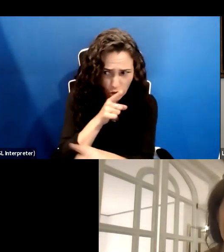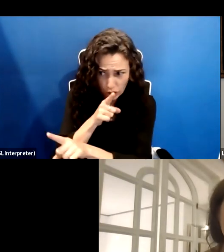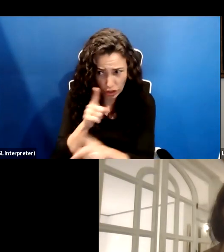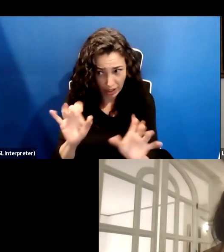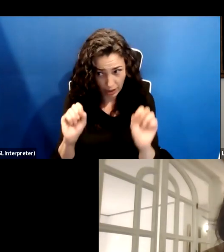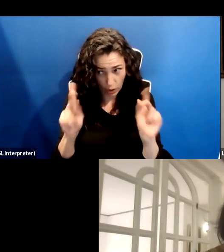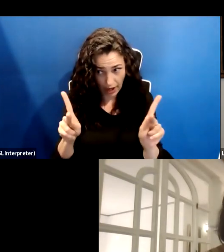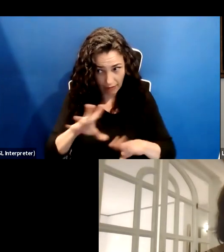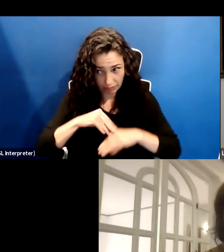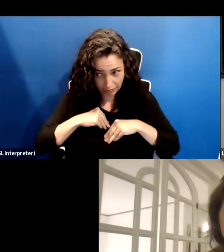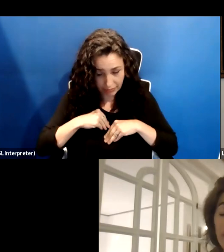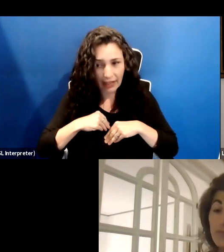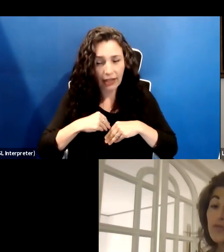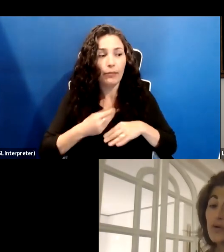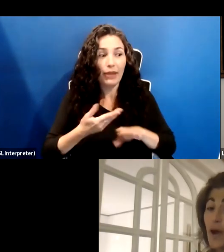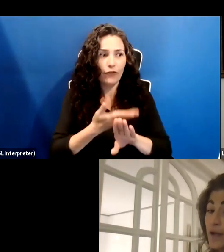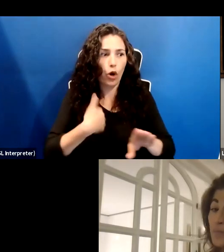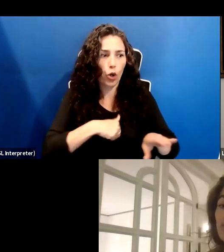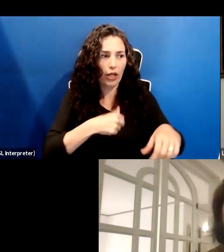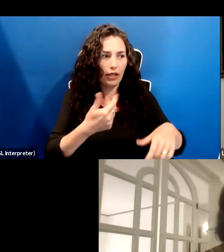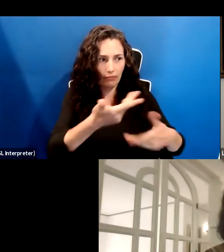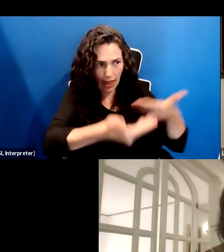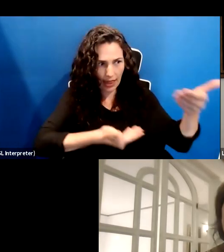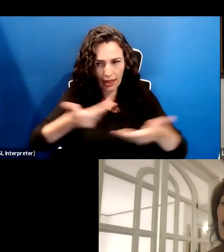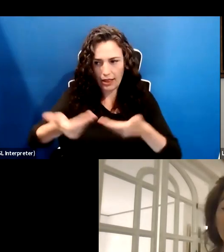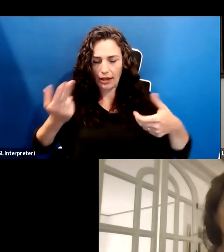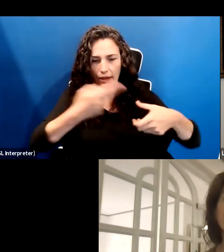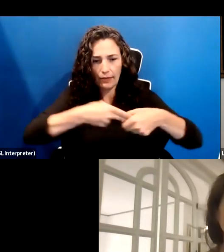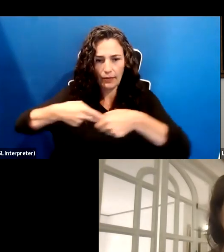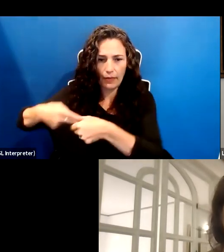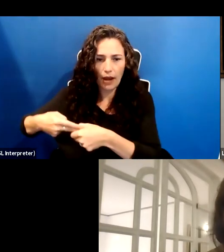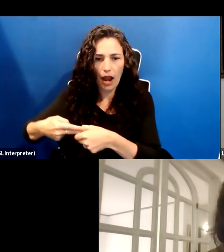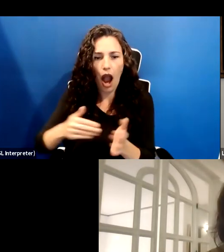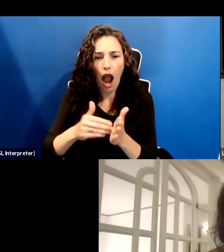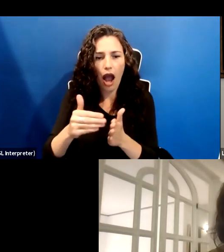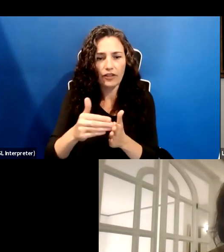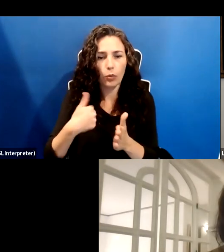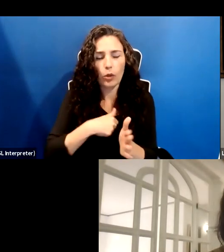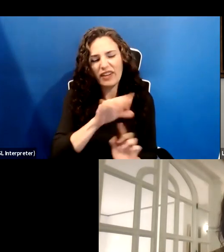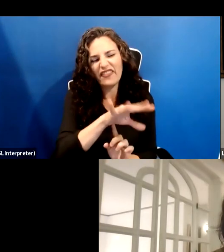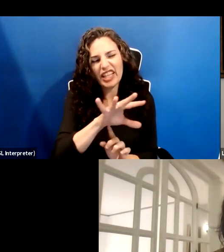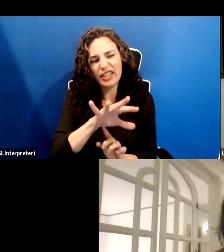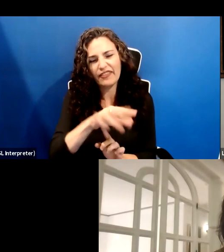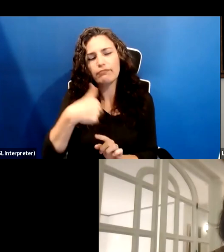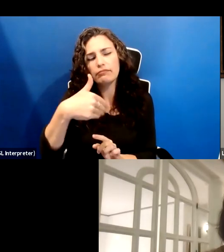and oftentimes we would film for a while before we would even talk about release forms because we would basically say,